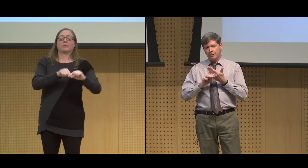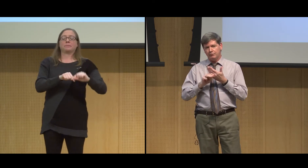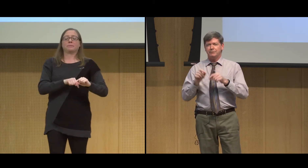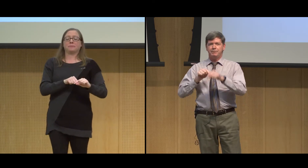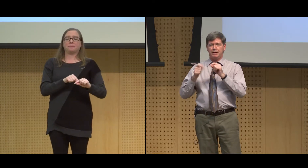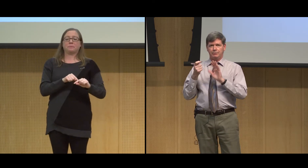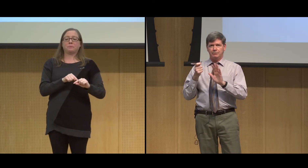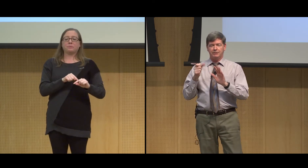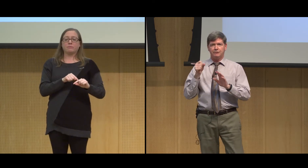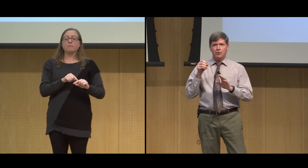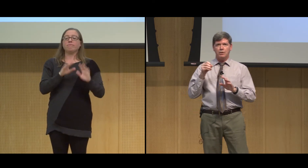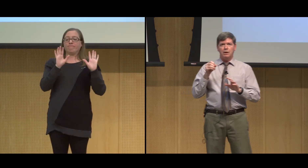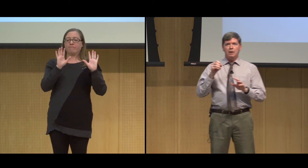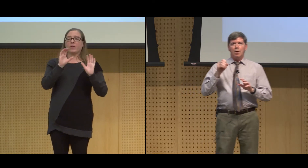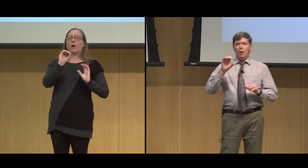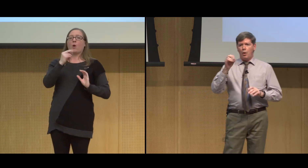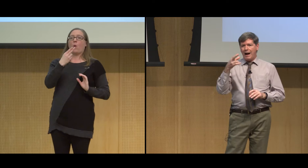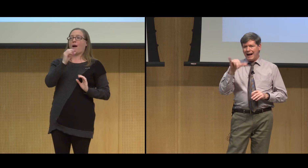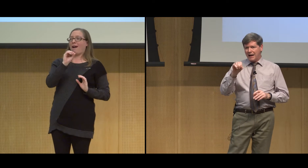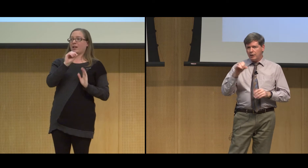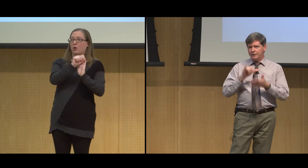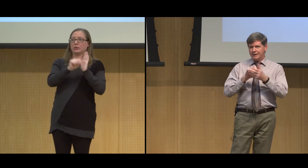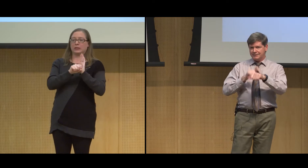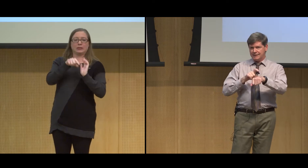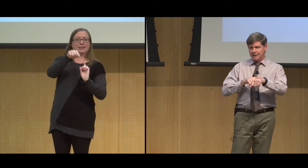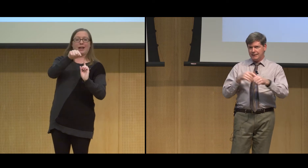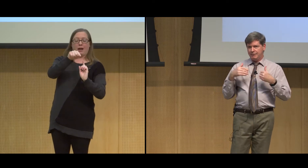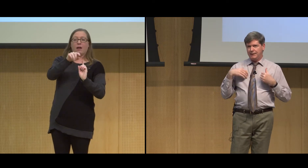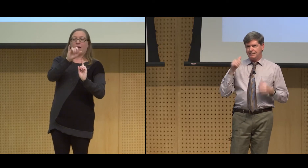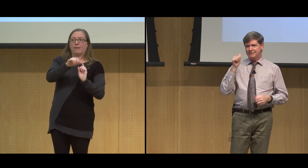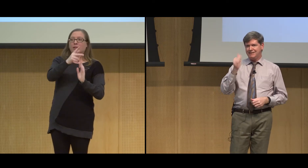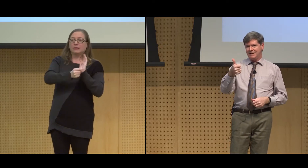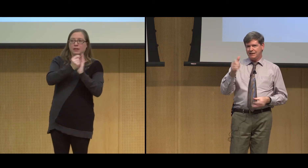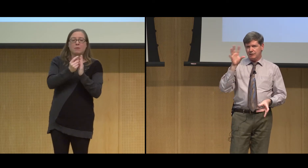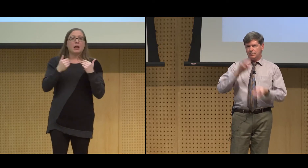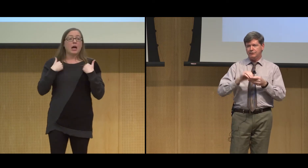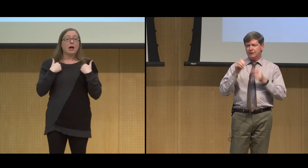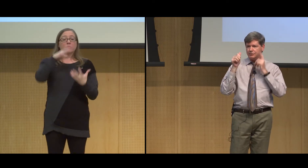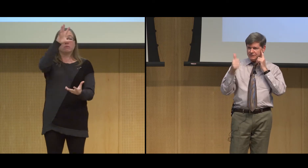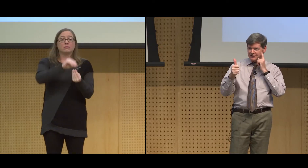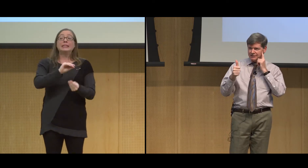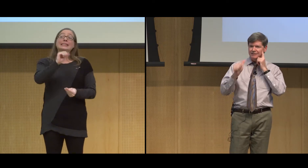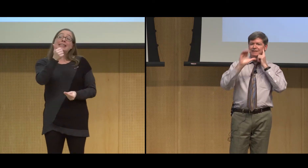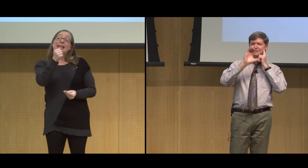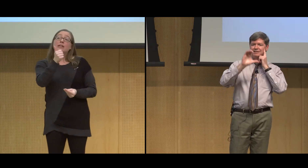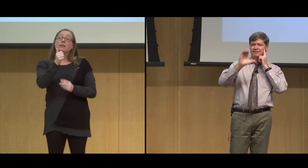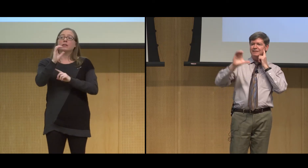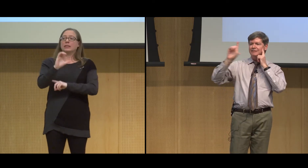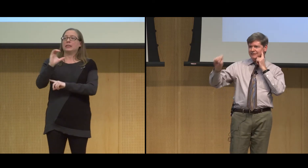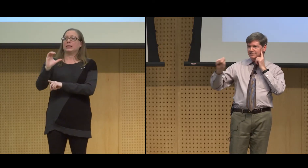Well, let me back up a little bit. So, Ohio, at that time, had 10-- altogether 10 CCDs--